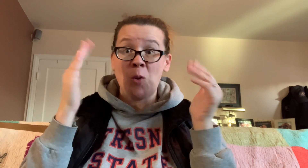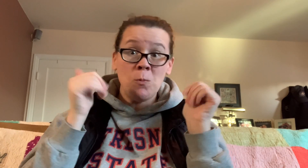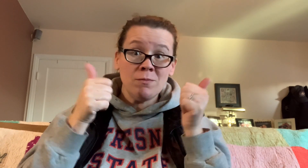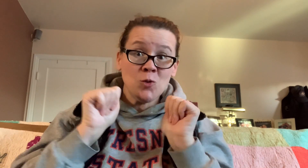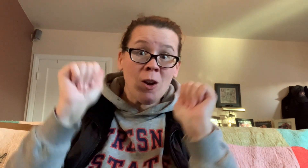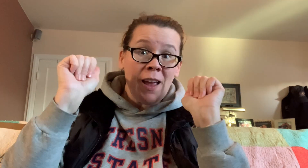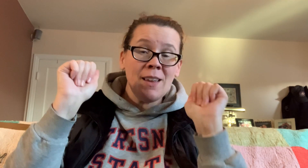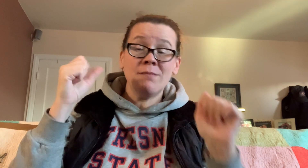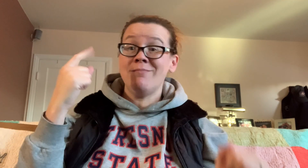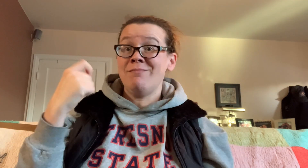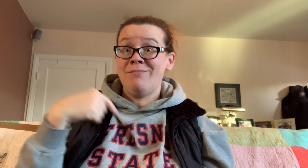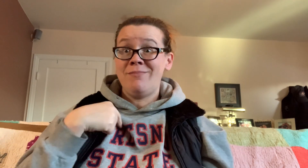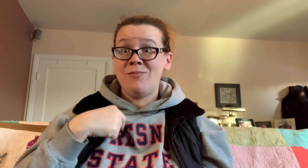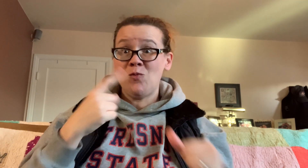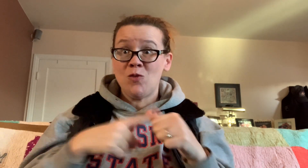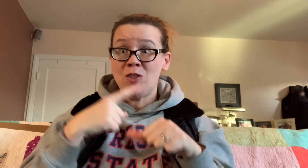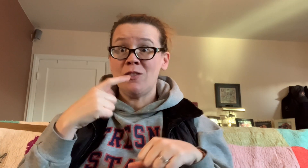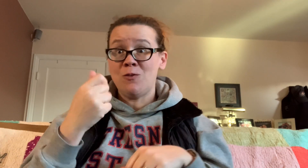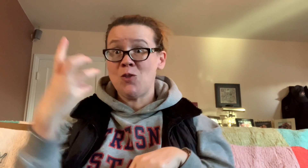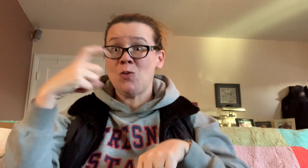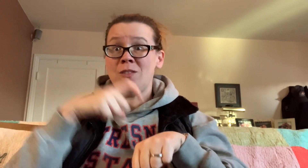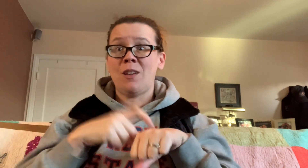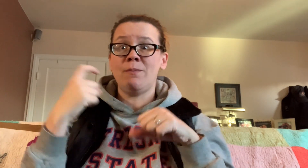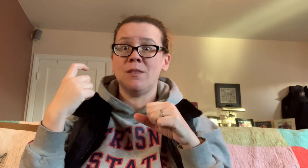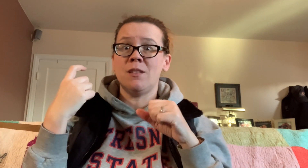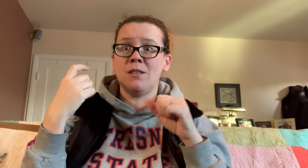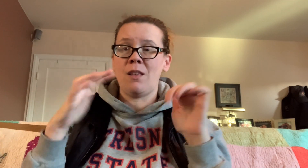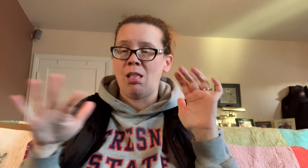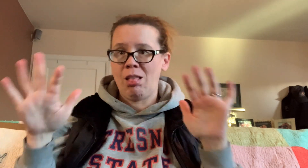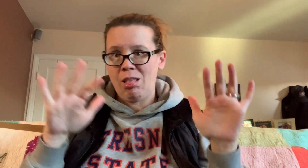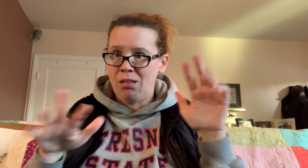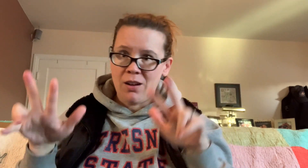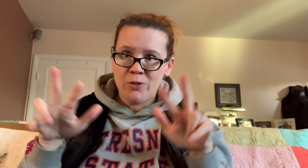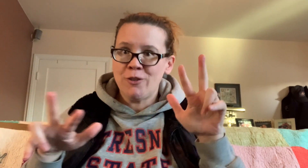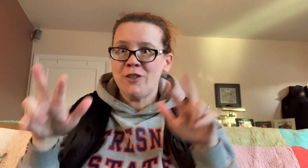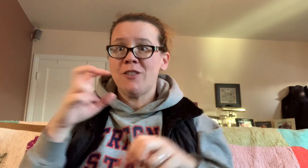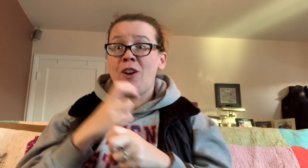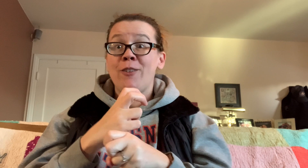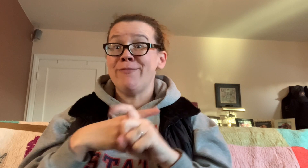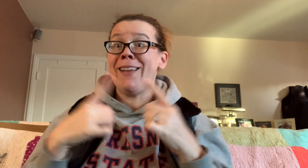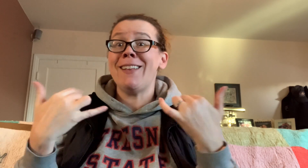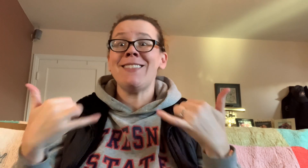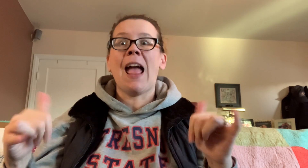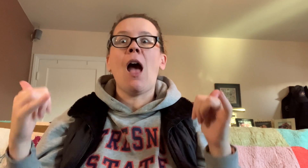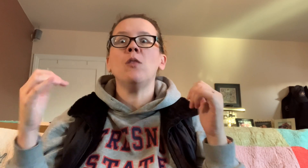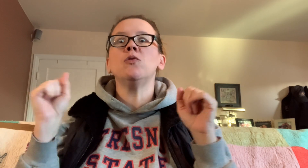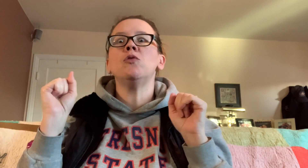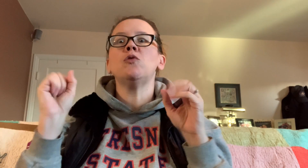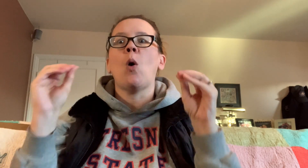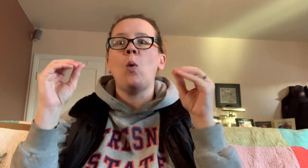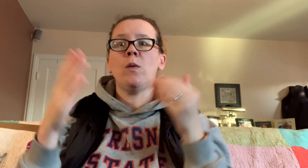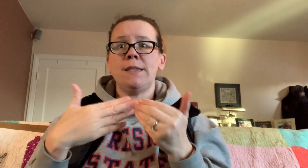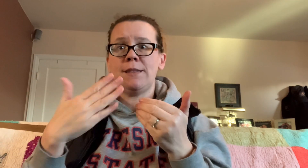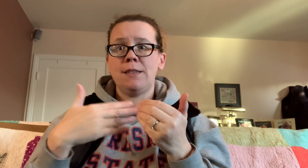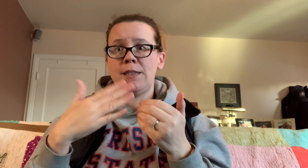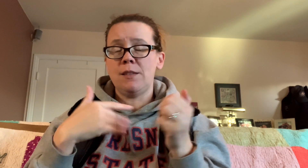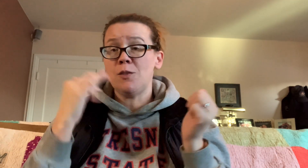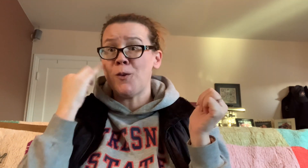So I hope you enjoyed this, and I hope you give it a try. Um.. My first few times it was a little awkward and hard, and now it's just so easy.